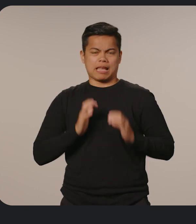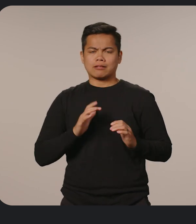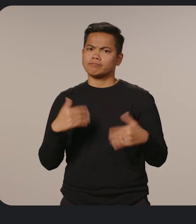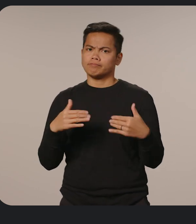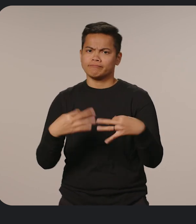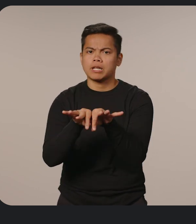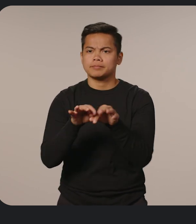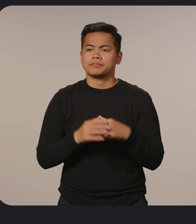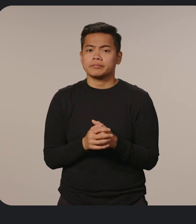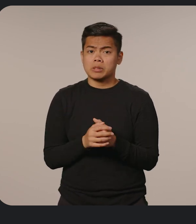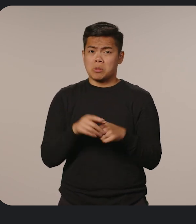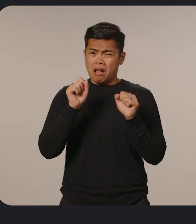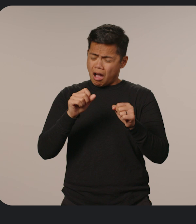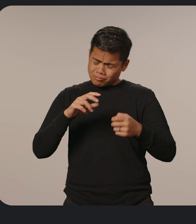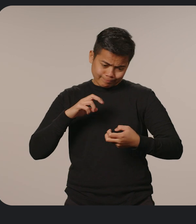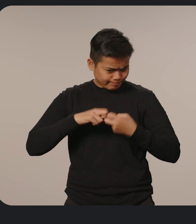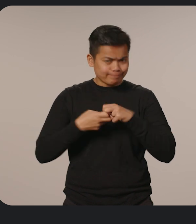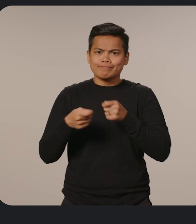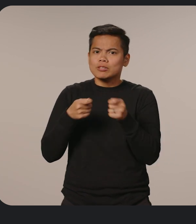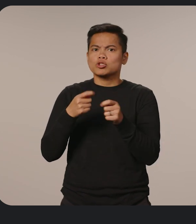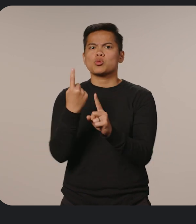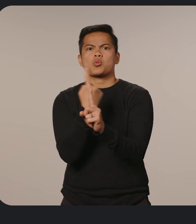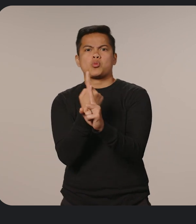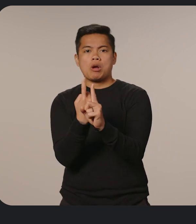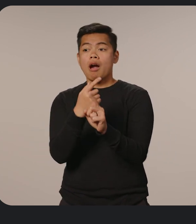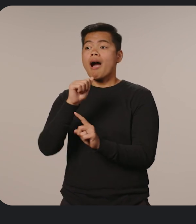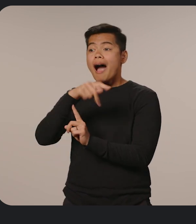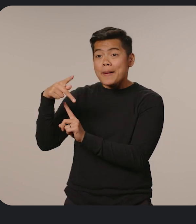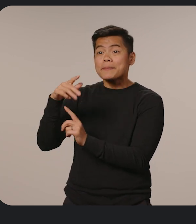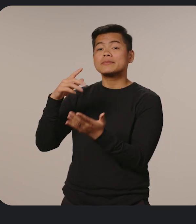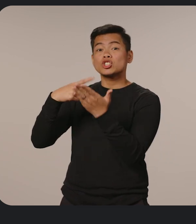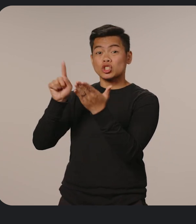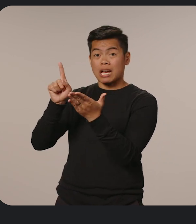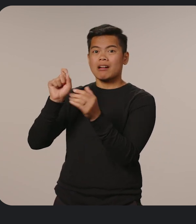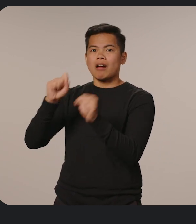to manage on your own with app check you can protect your